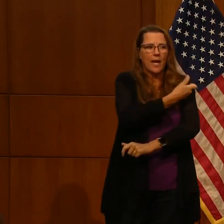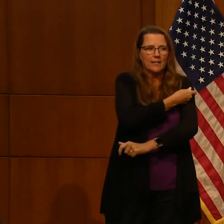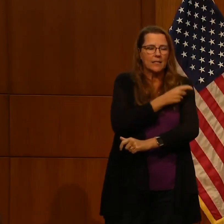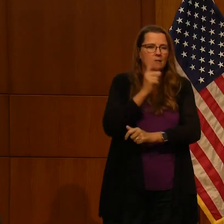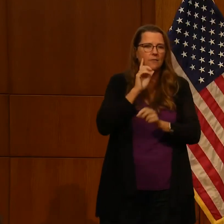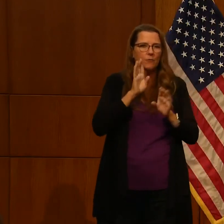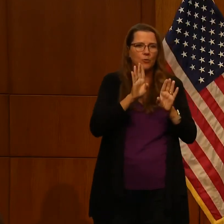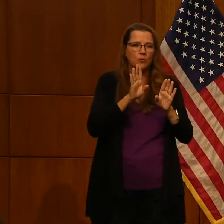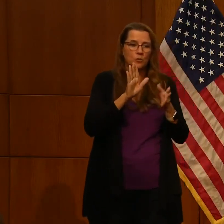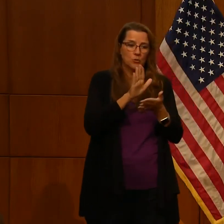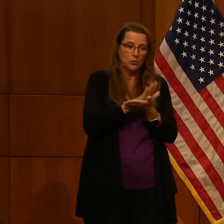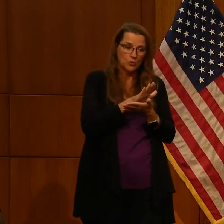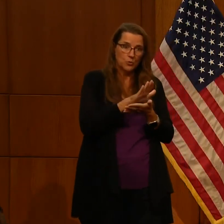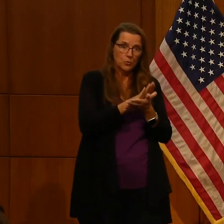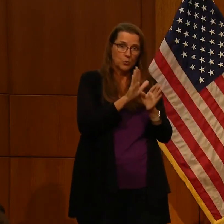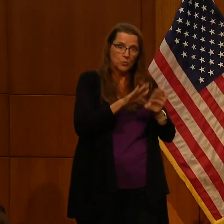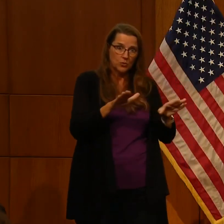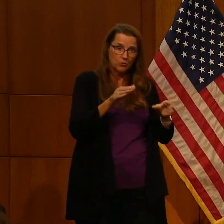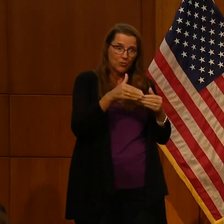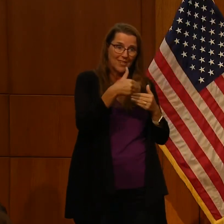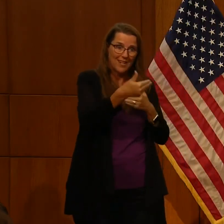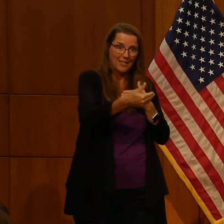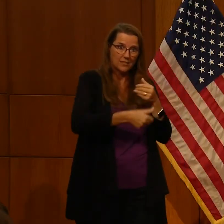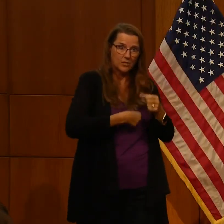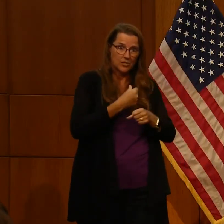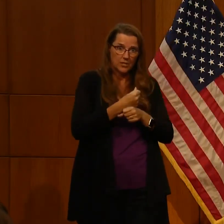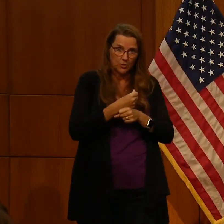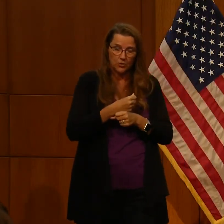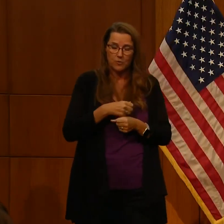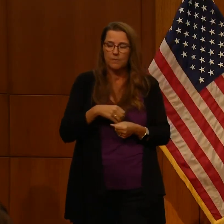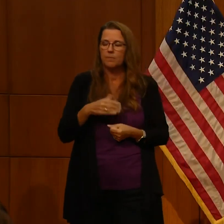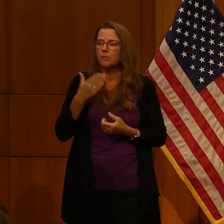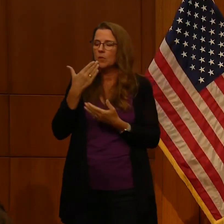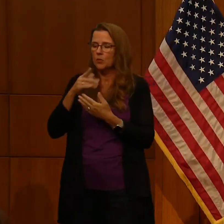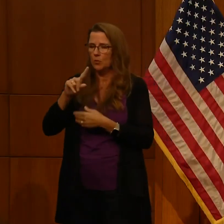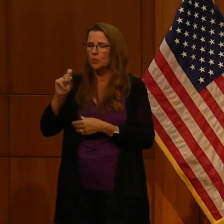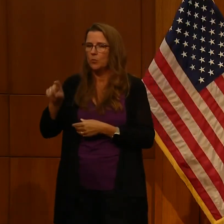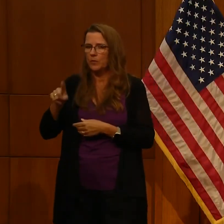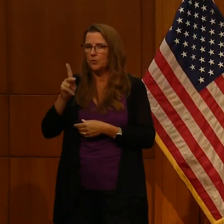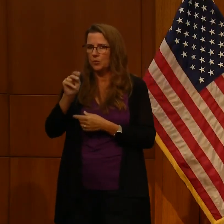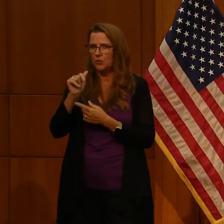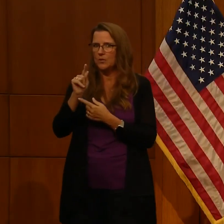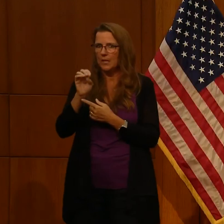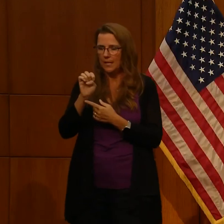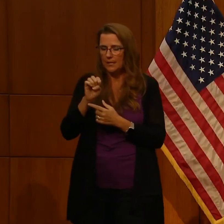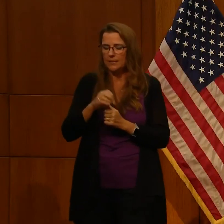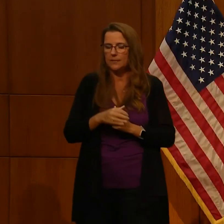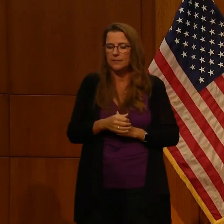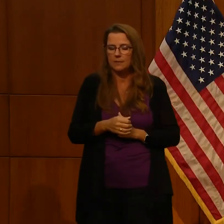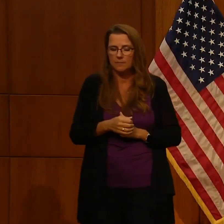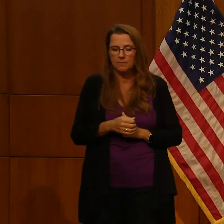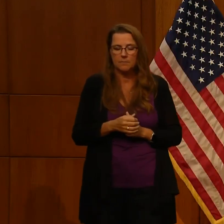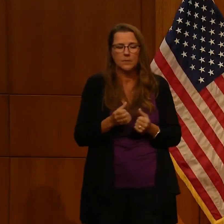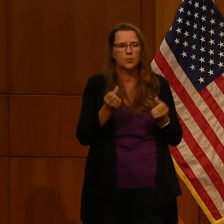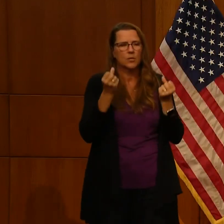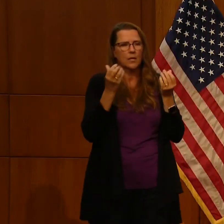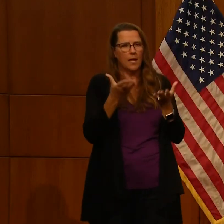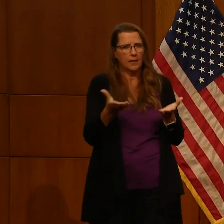WOULD REQUIRE VACCINATIONS FOR SCHOOL CHILDREN? UM, IN THE NEXT SCHOOL YEAR? THESE ARE ALL